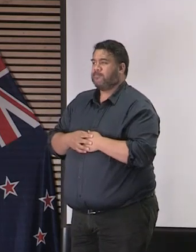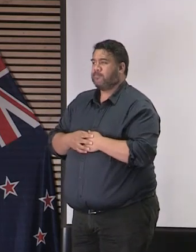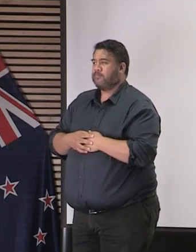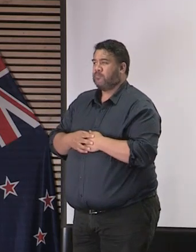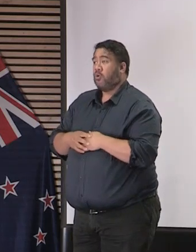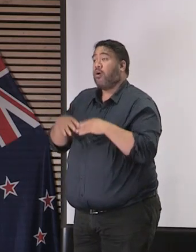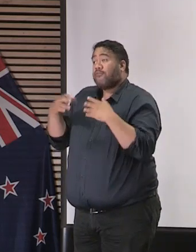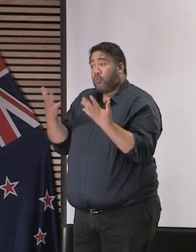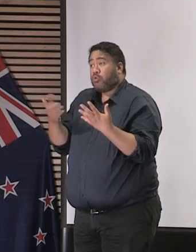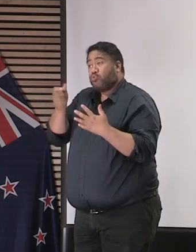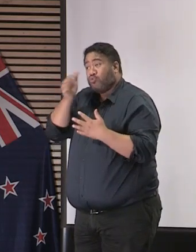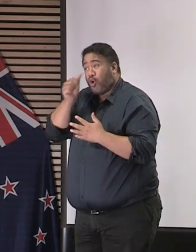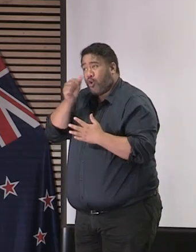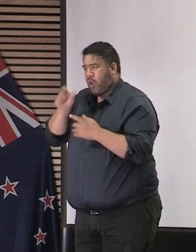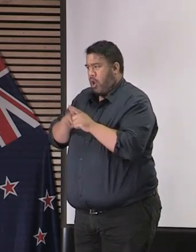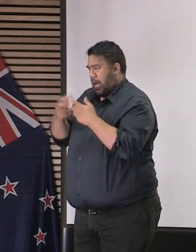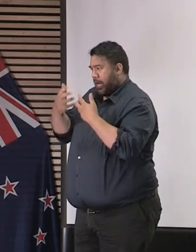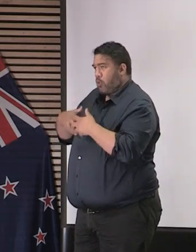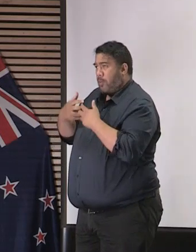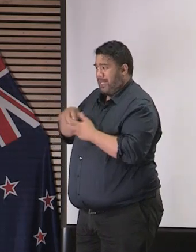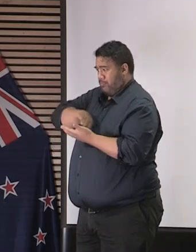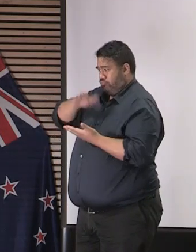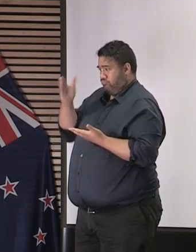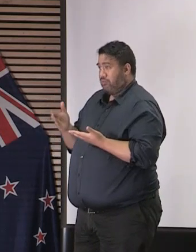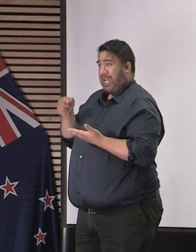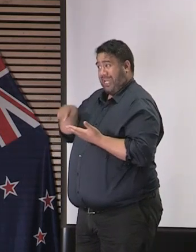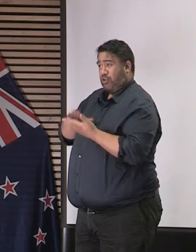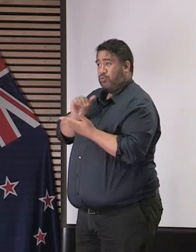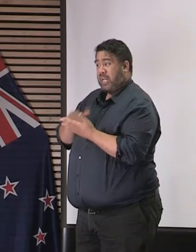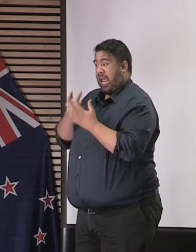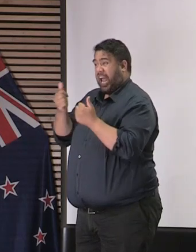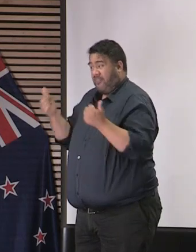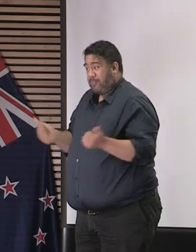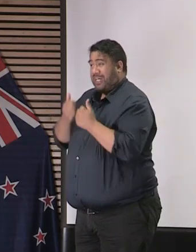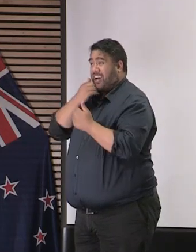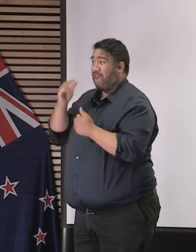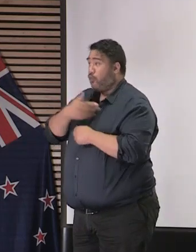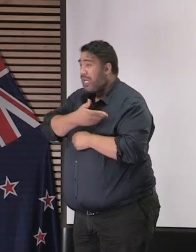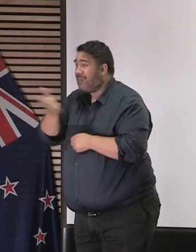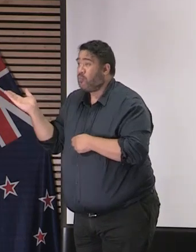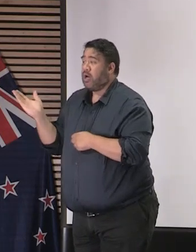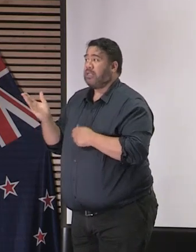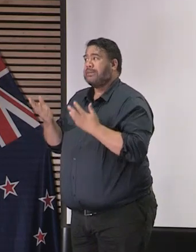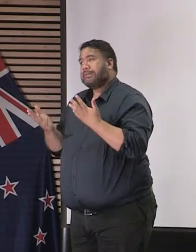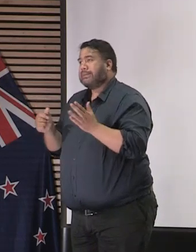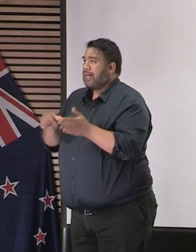is being done at high-speed. There are some constraints as you can imagine on the stock